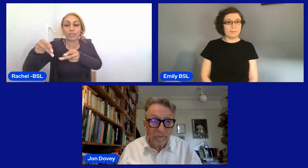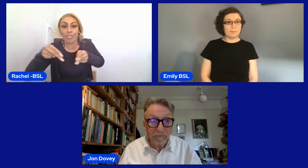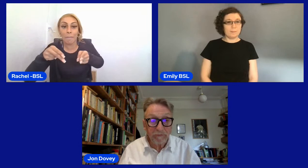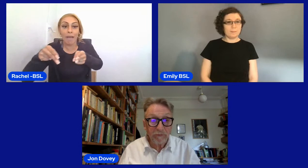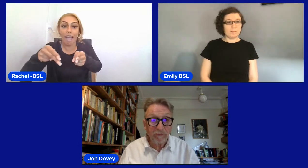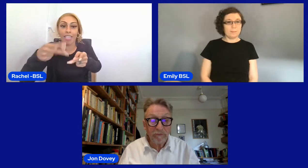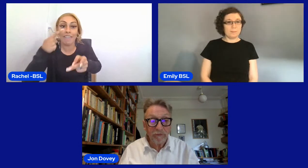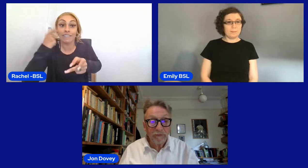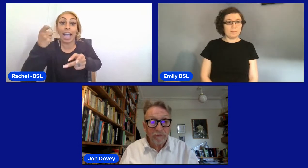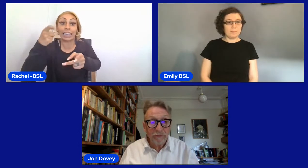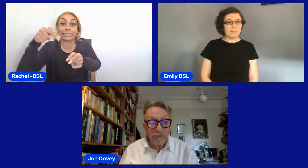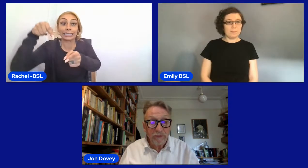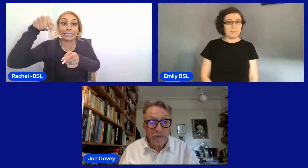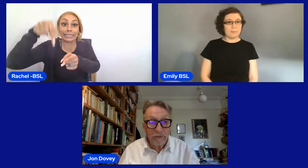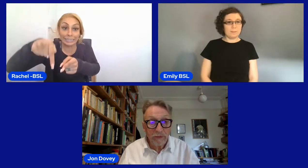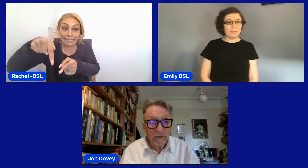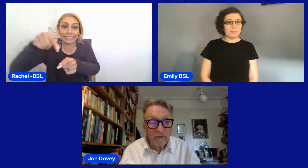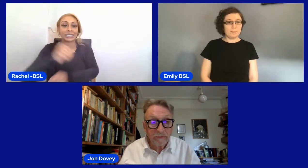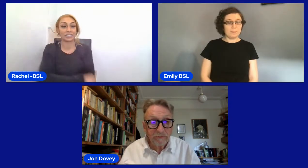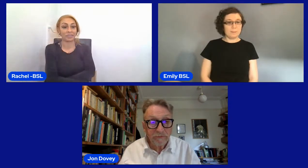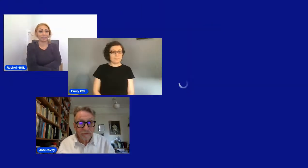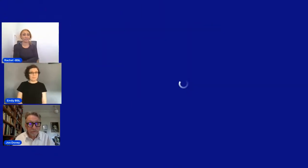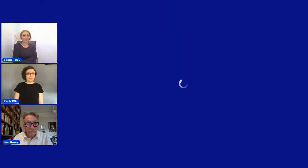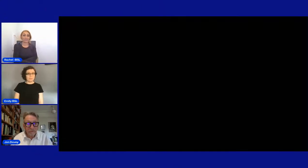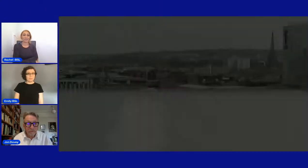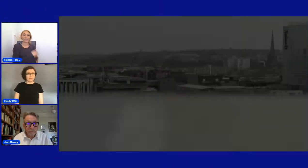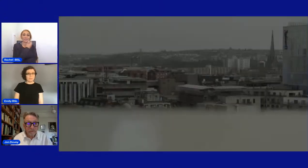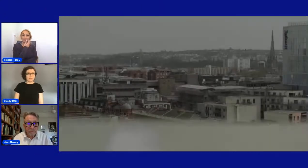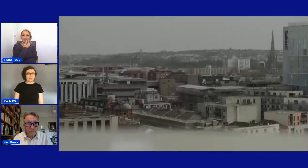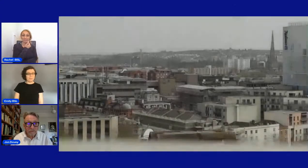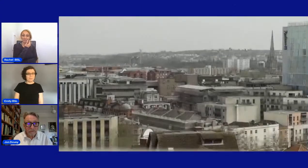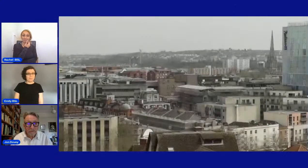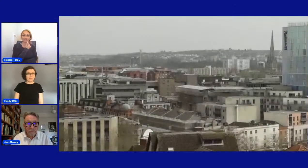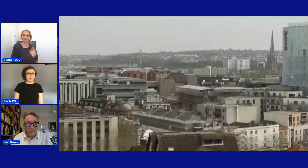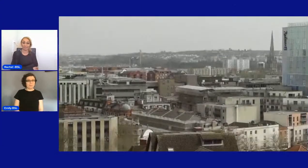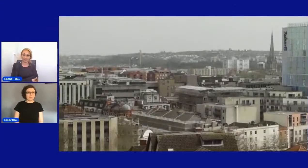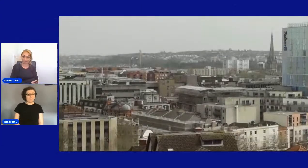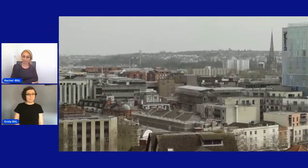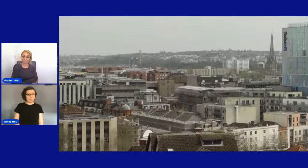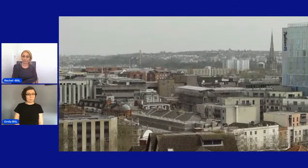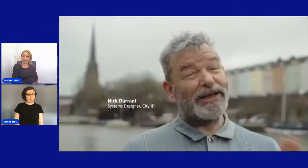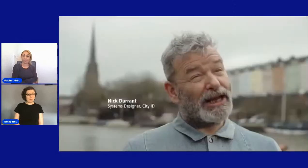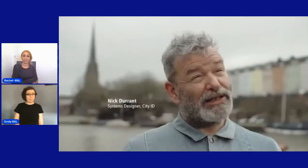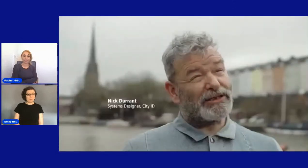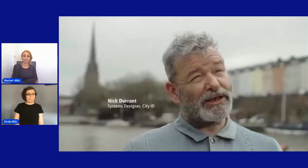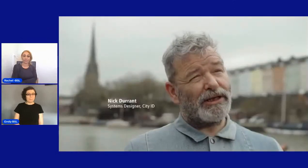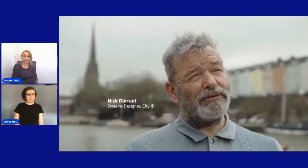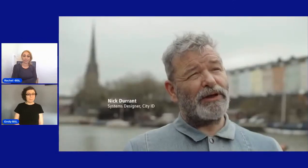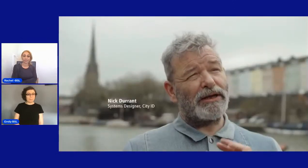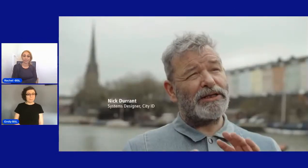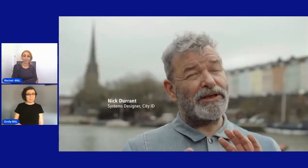So now, let's go to the films and look at what the prototypes actually came up with when we got